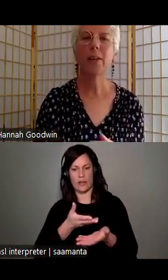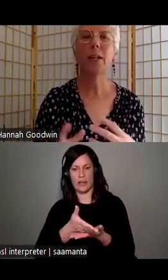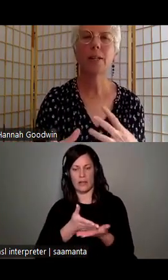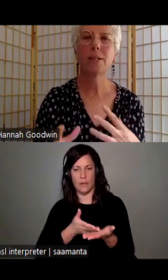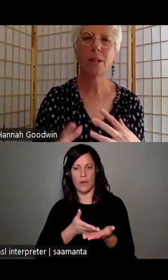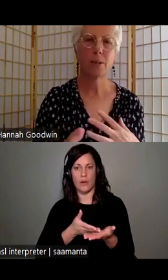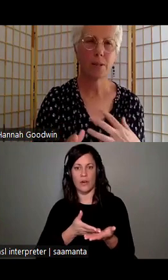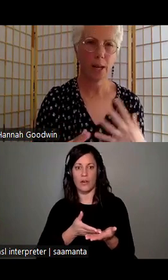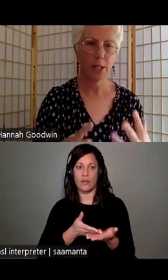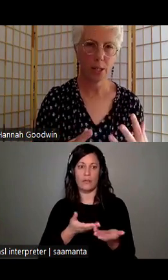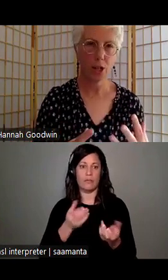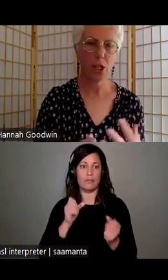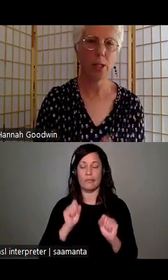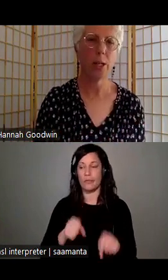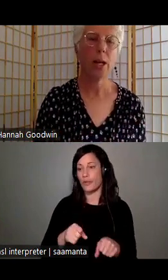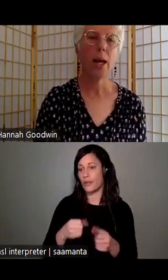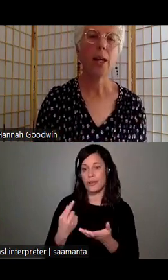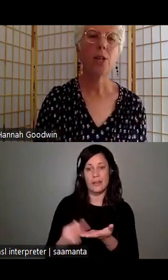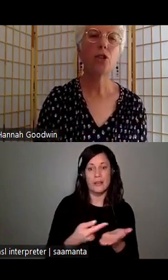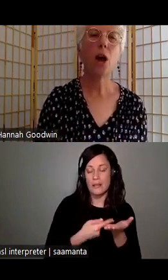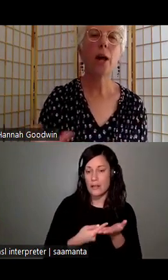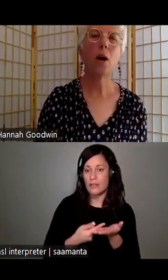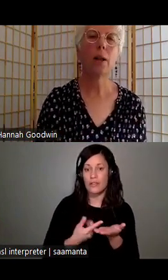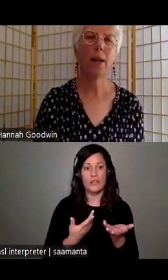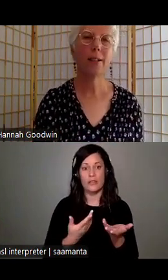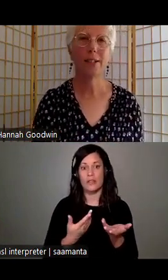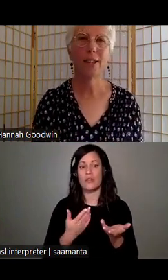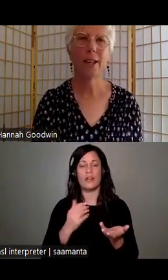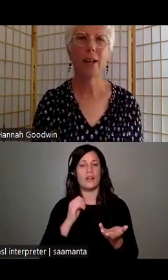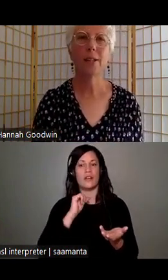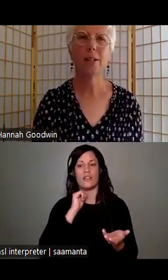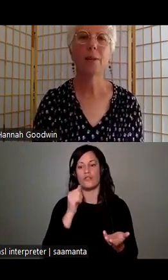if it is say, discussion is not all held to the end.